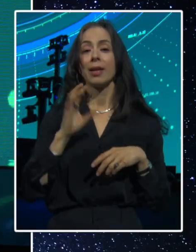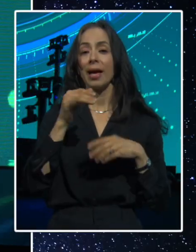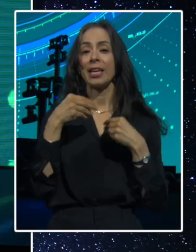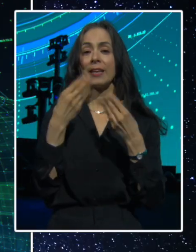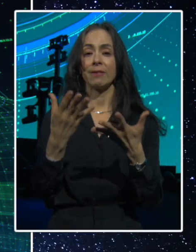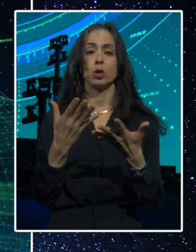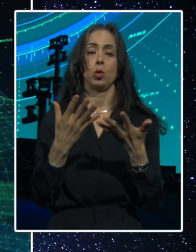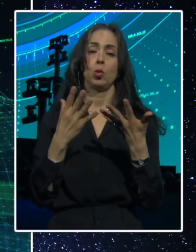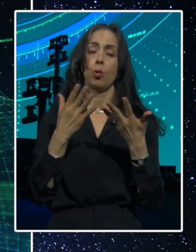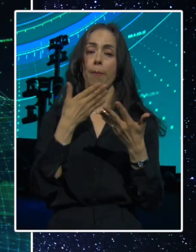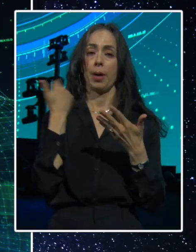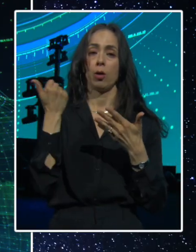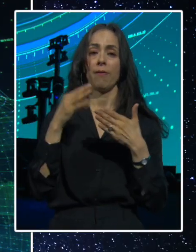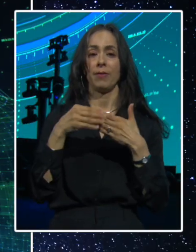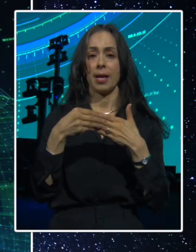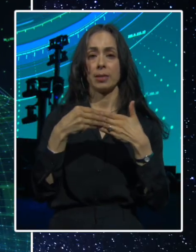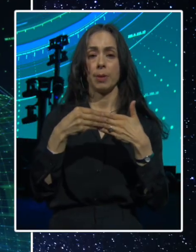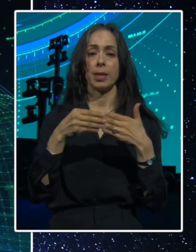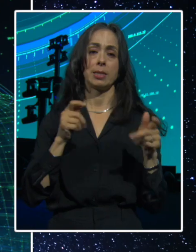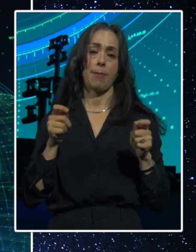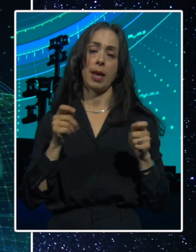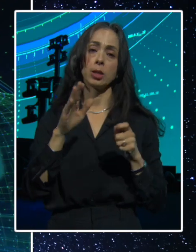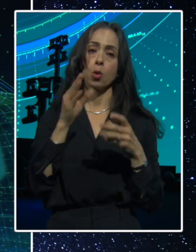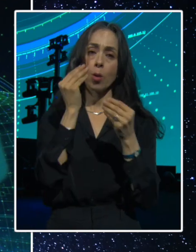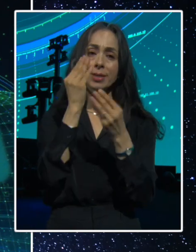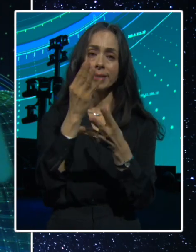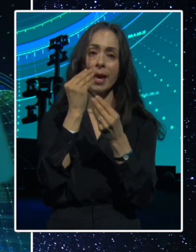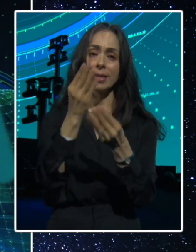This gives you greater flexibility to manage your data and workloads